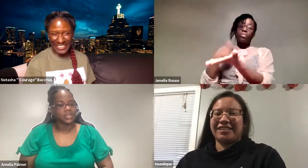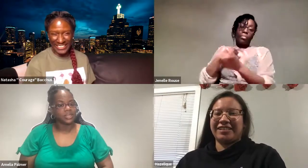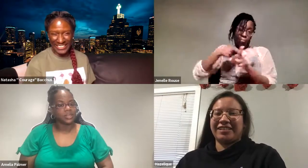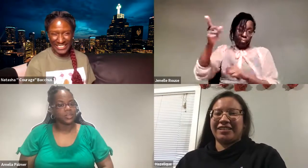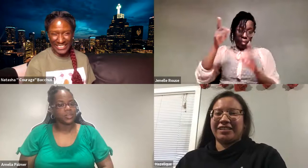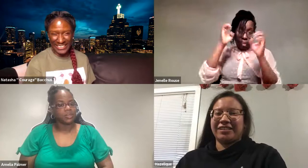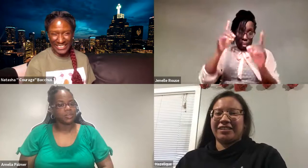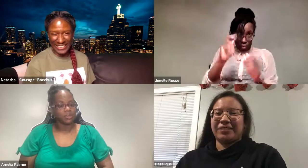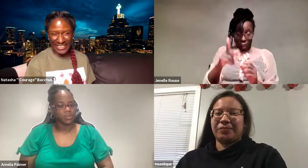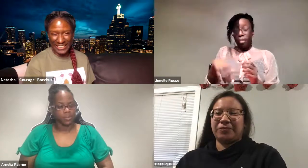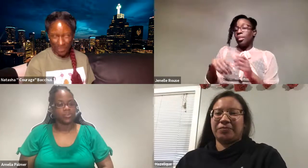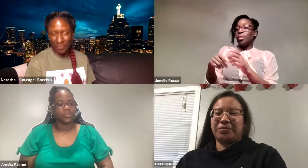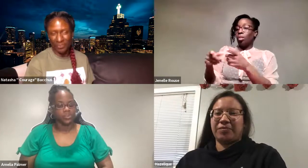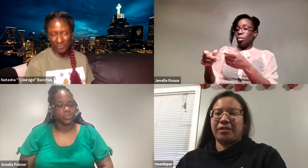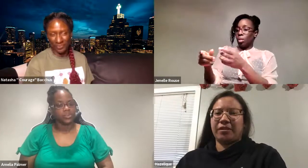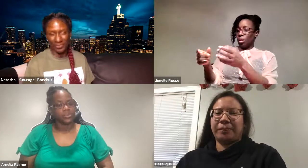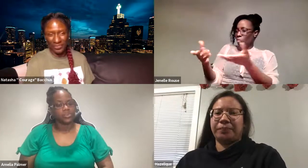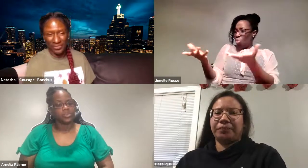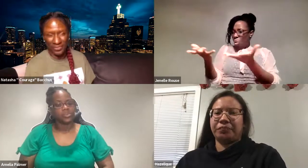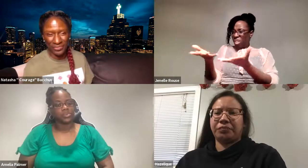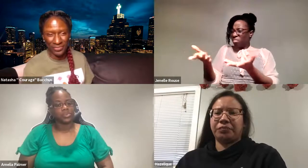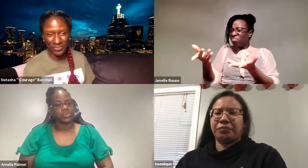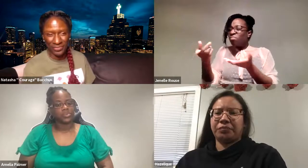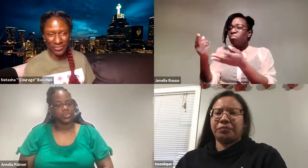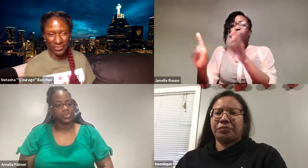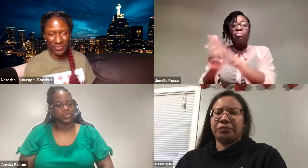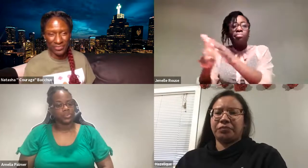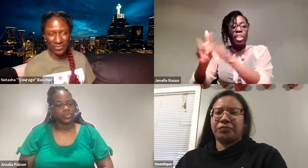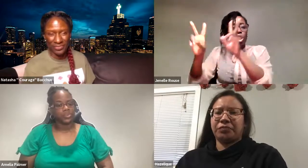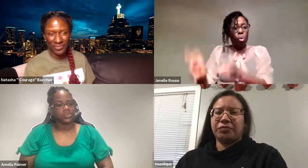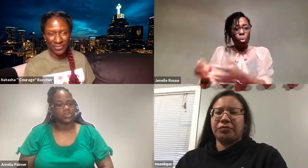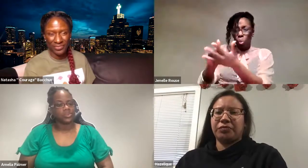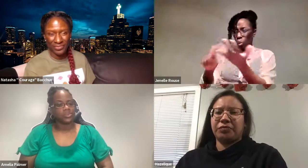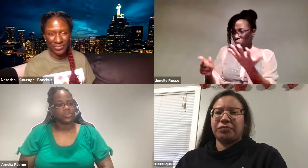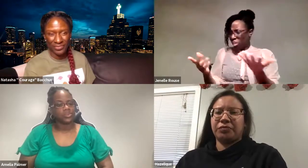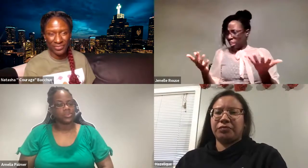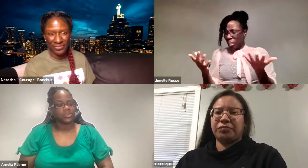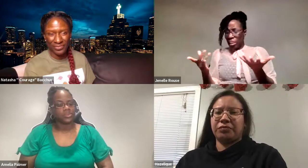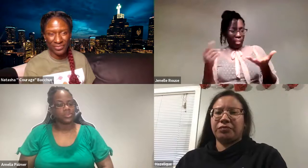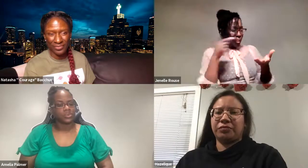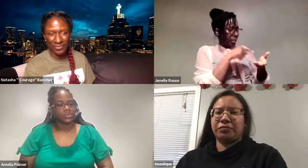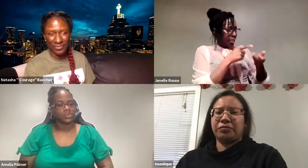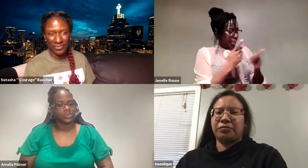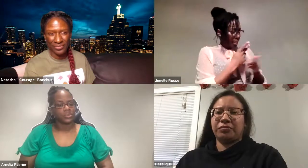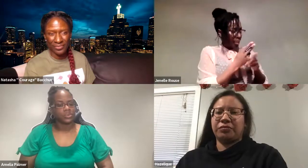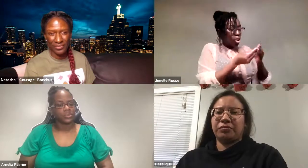that's so cool. anyways so i'm an educator and i've always been looking at various issues that